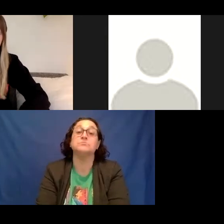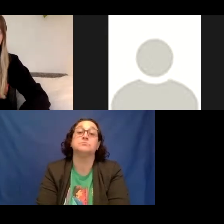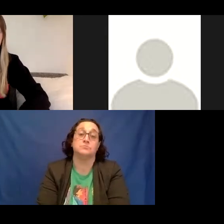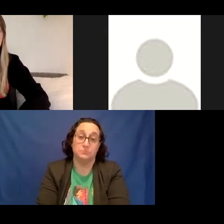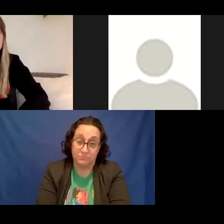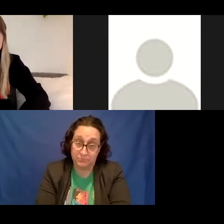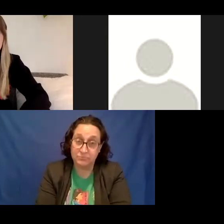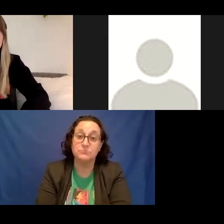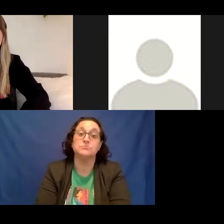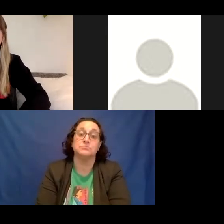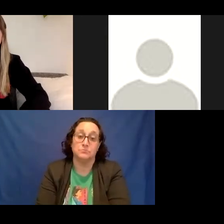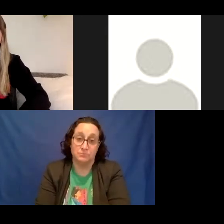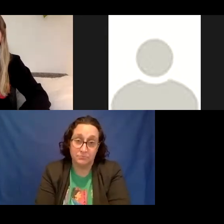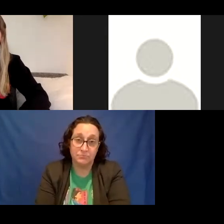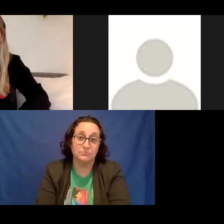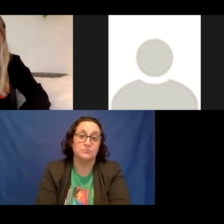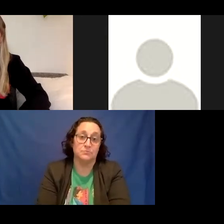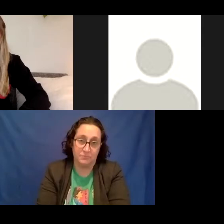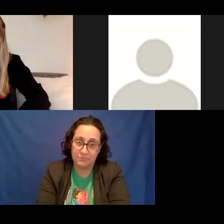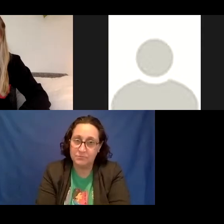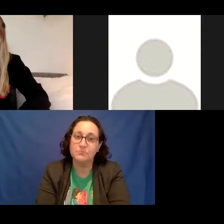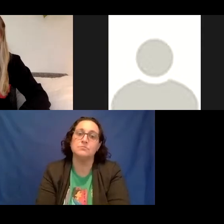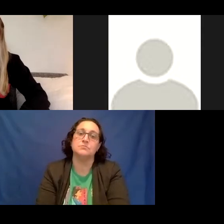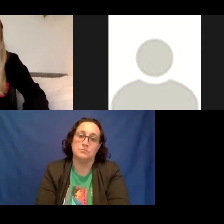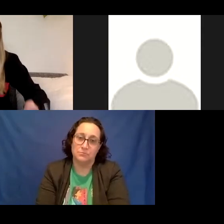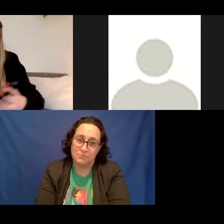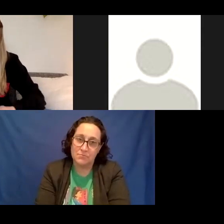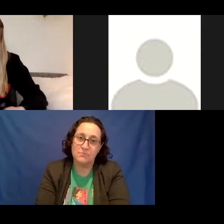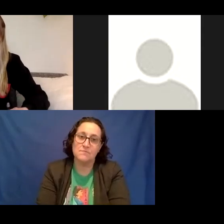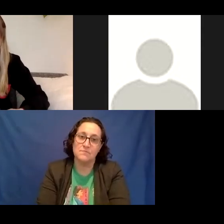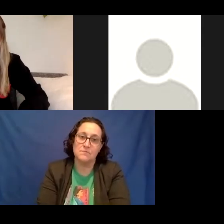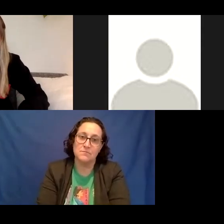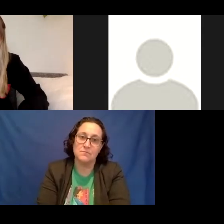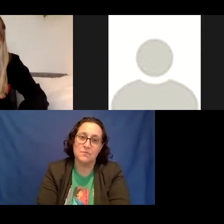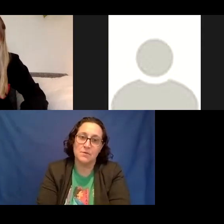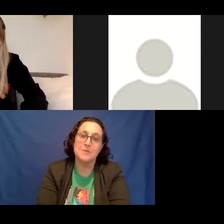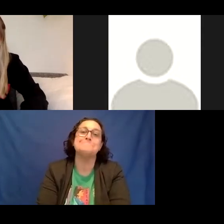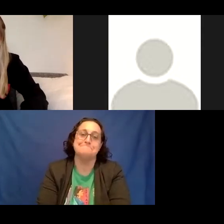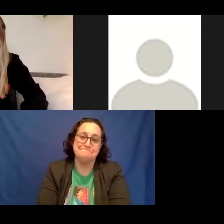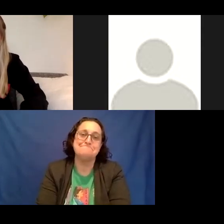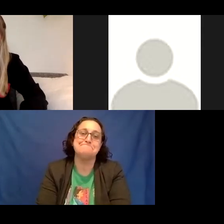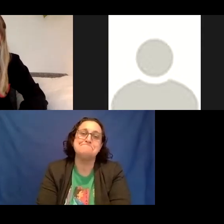it's dominated by certain groups, and then what perspectives are therefore missing because of that.